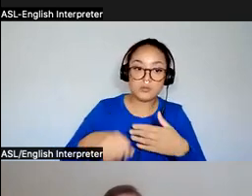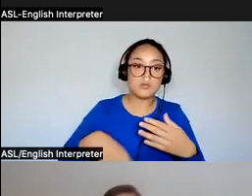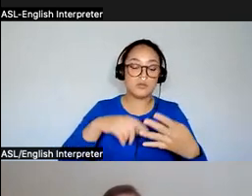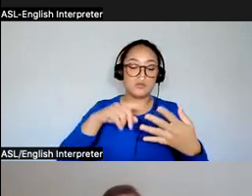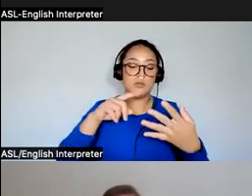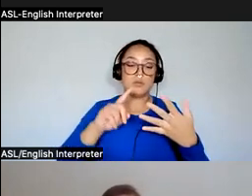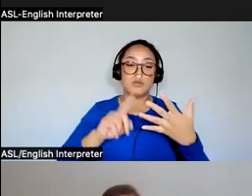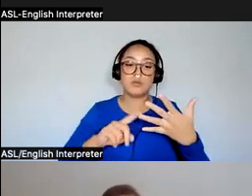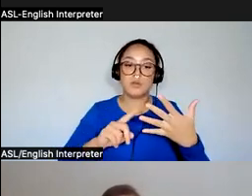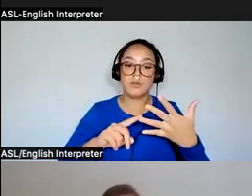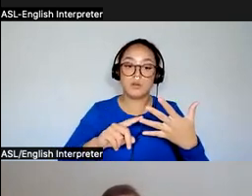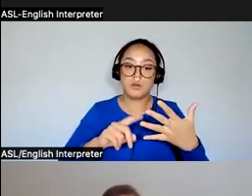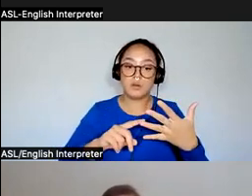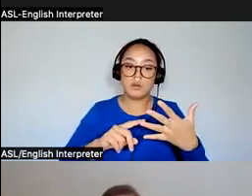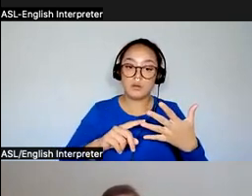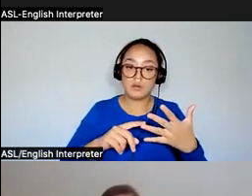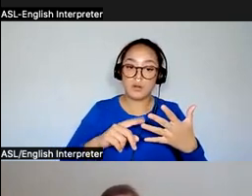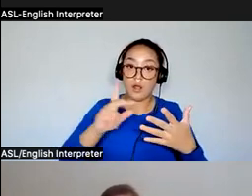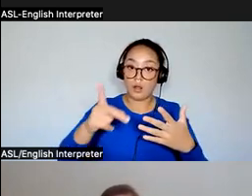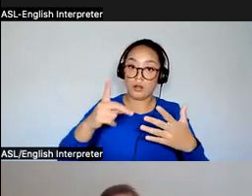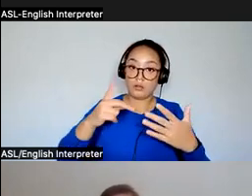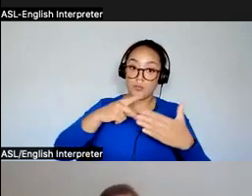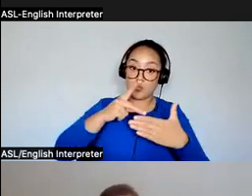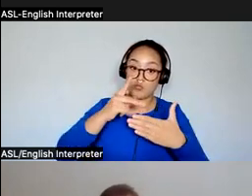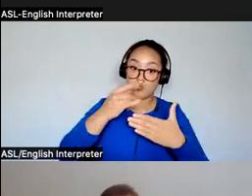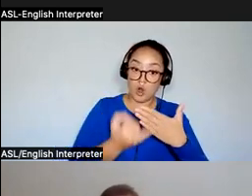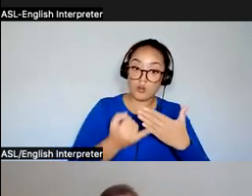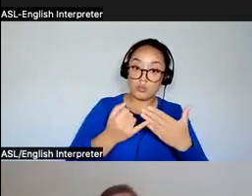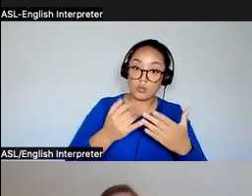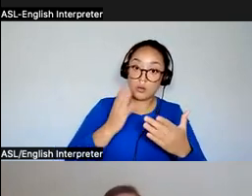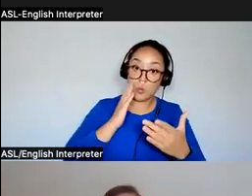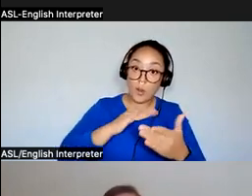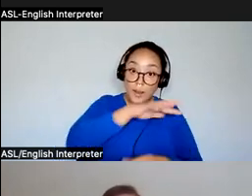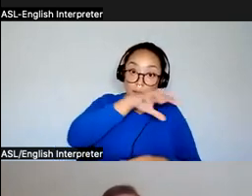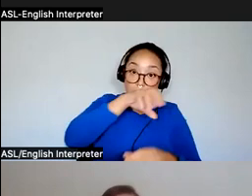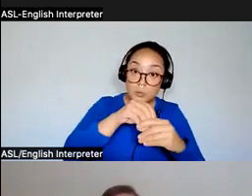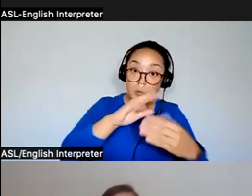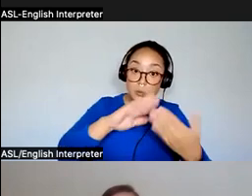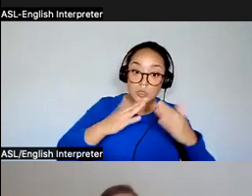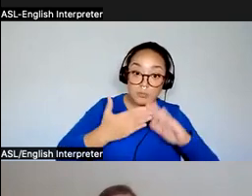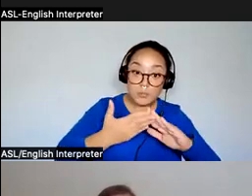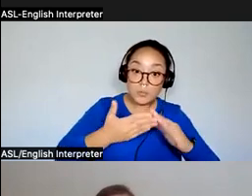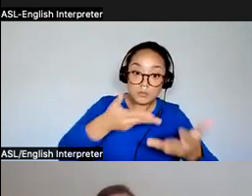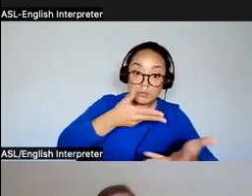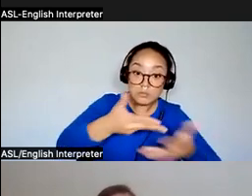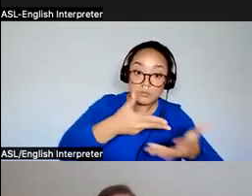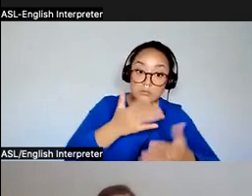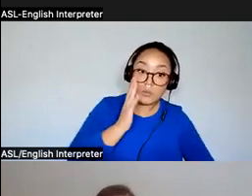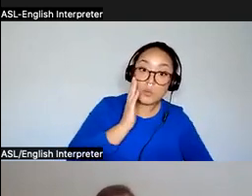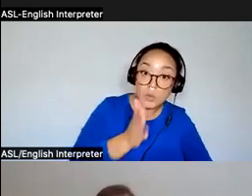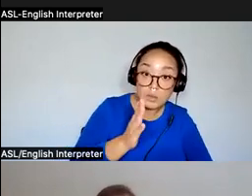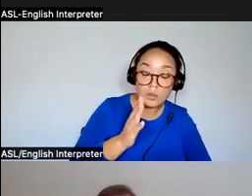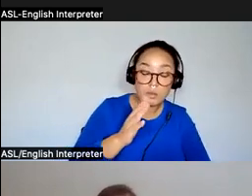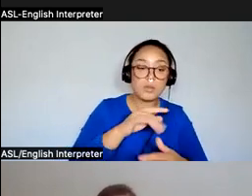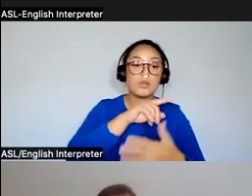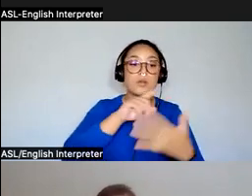and quality of experience, the proposed activity will provide to local communities.